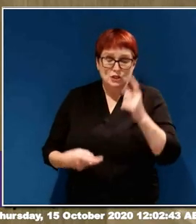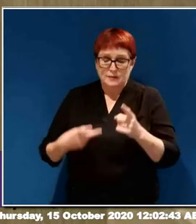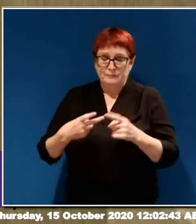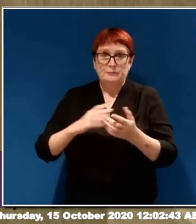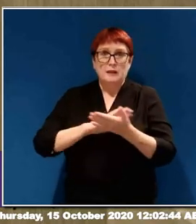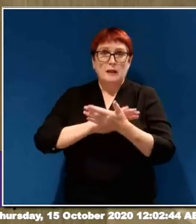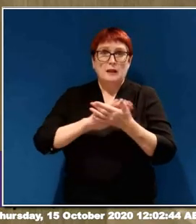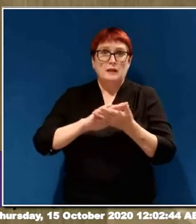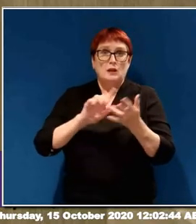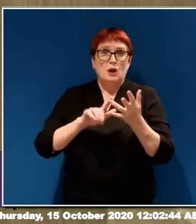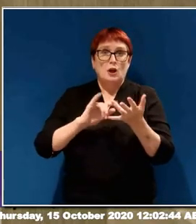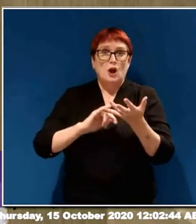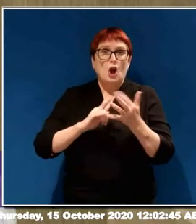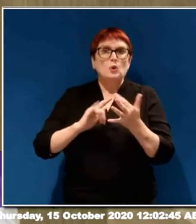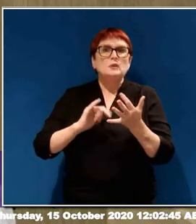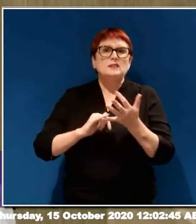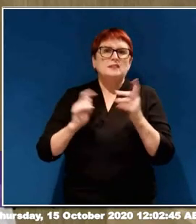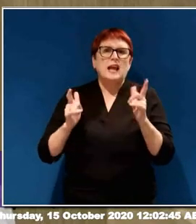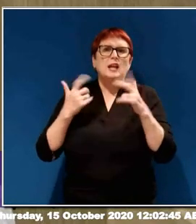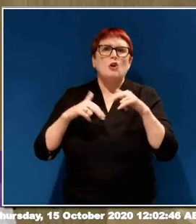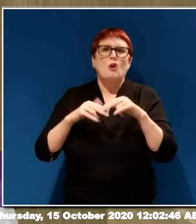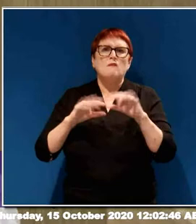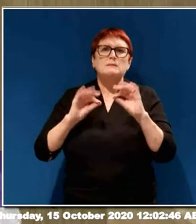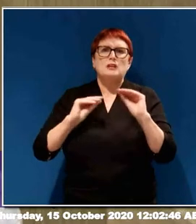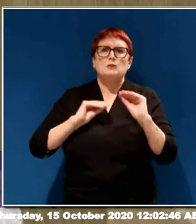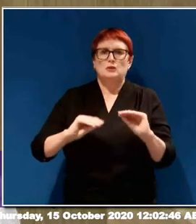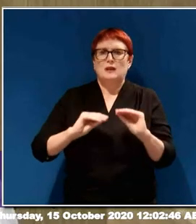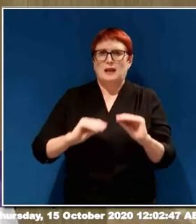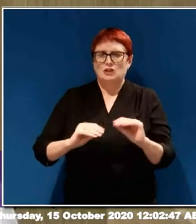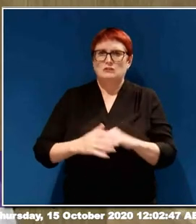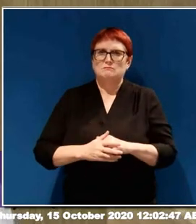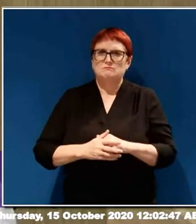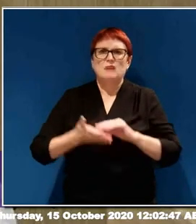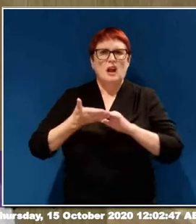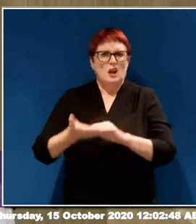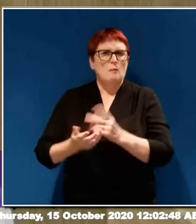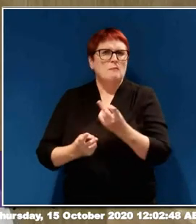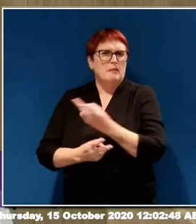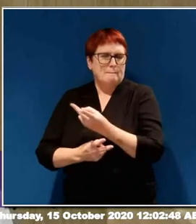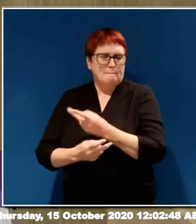And for those we try to - we answer a lot of their questions.